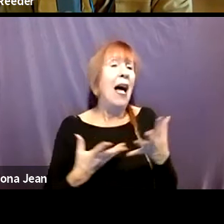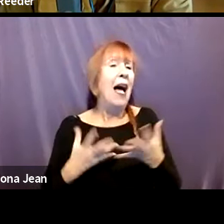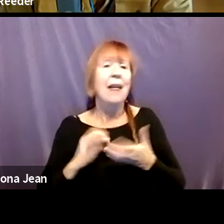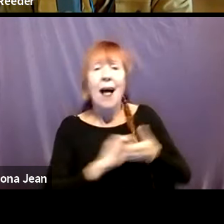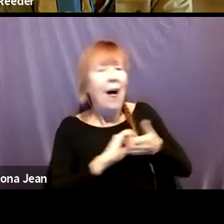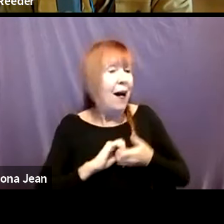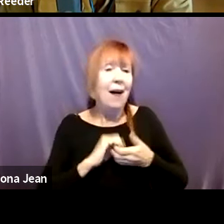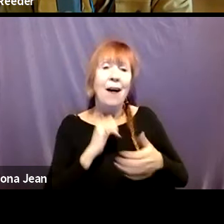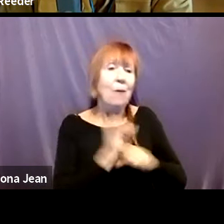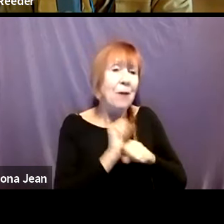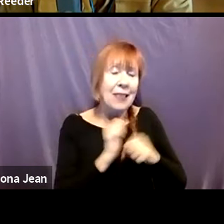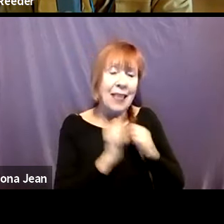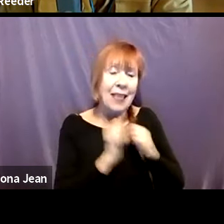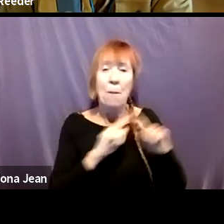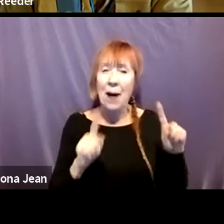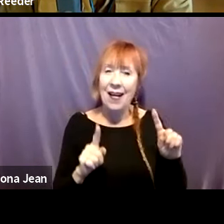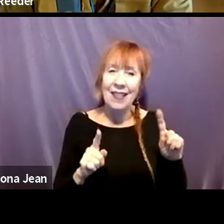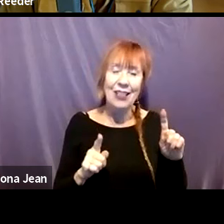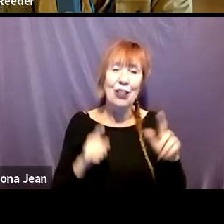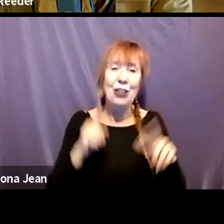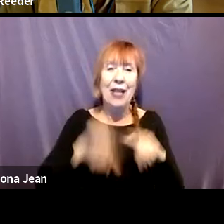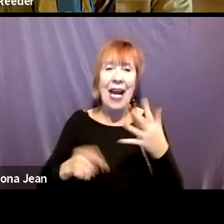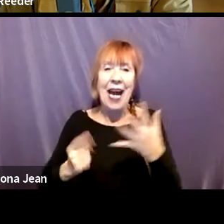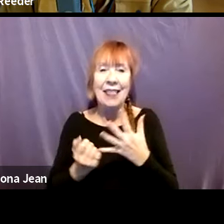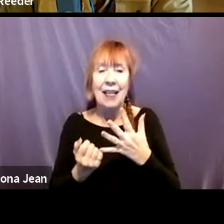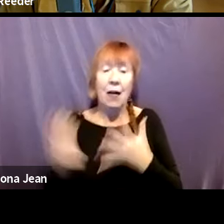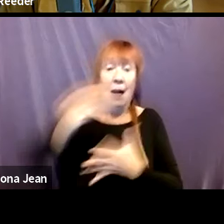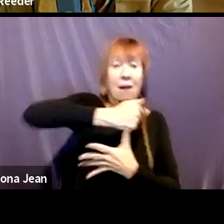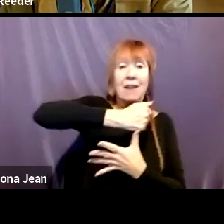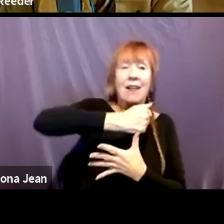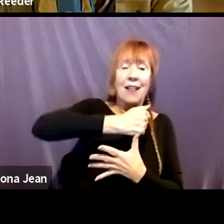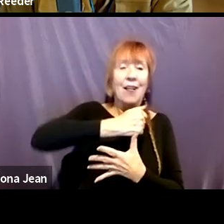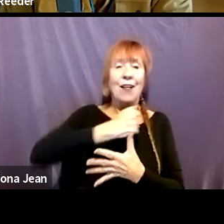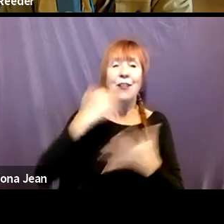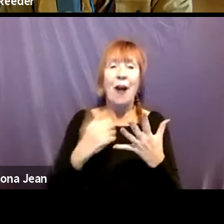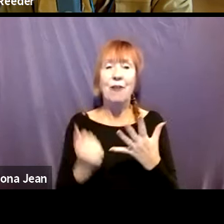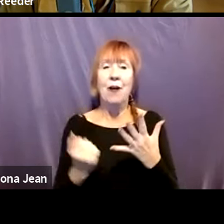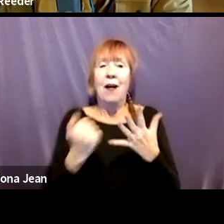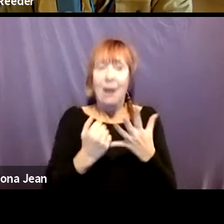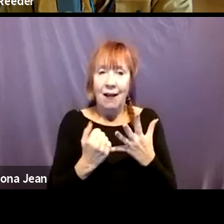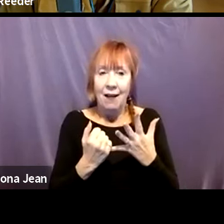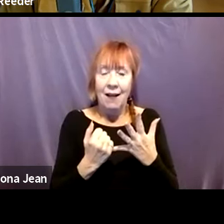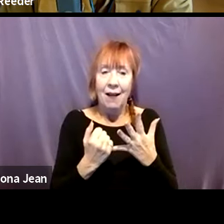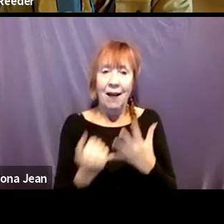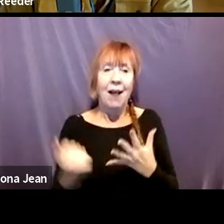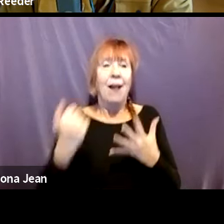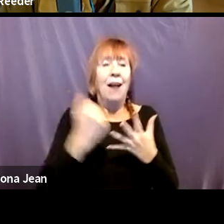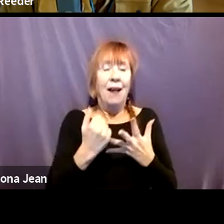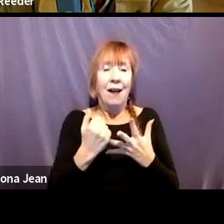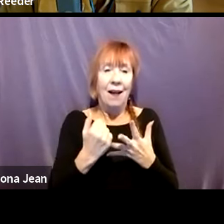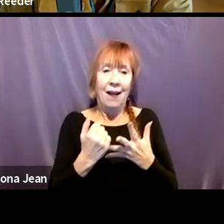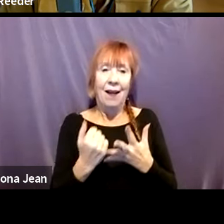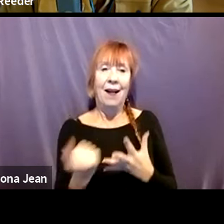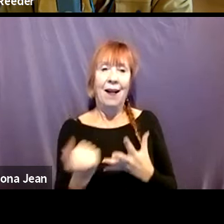but that's not the first level. The first level is like just to get past this boss that's buying this thing.